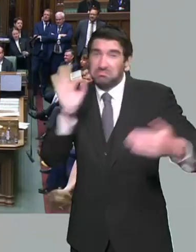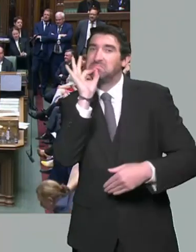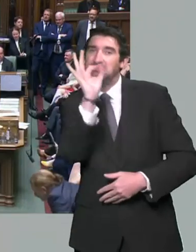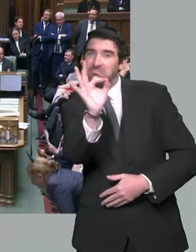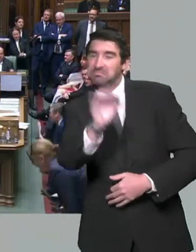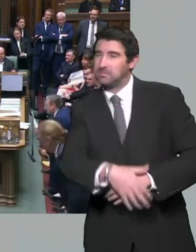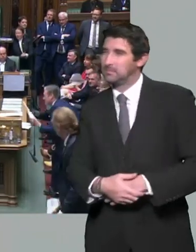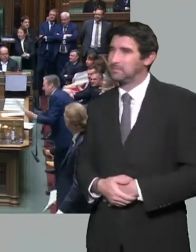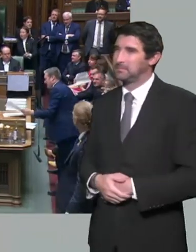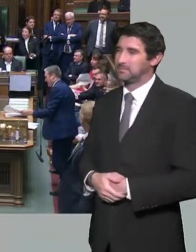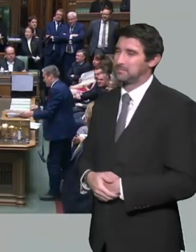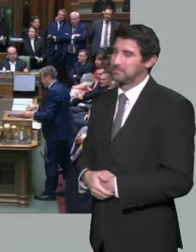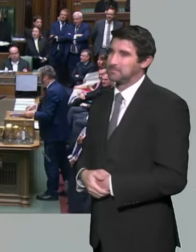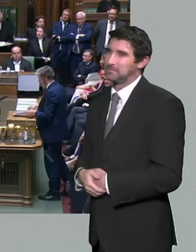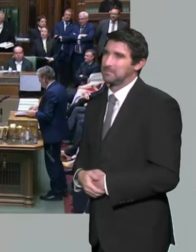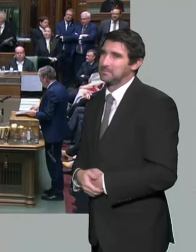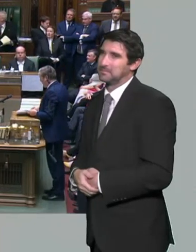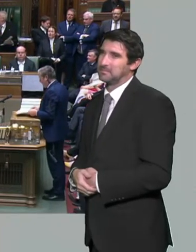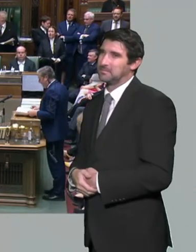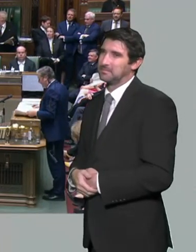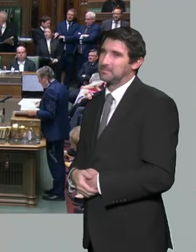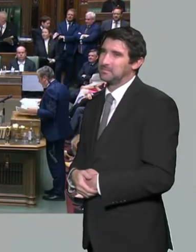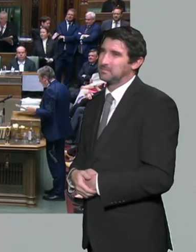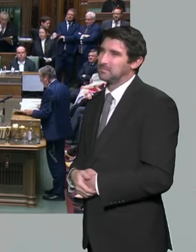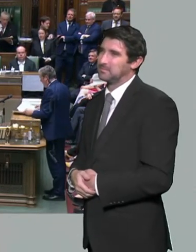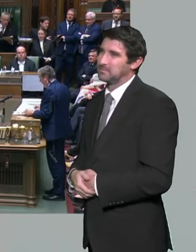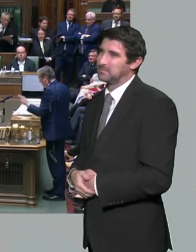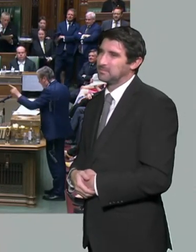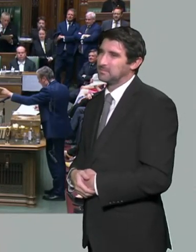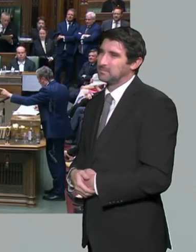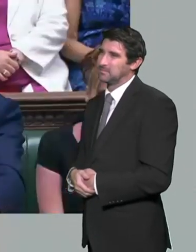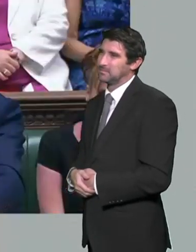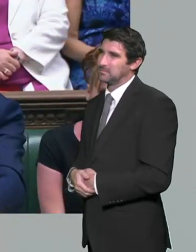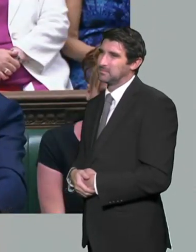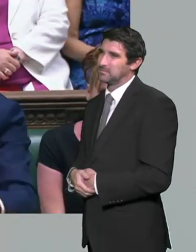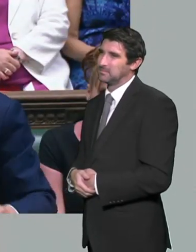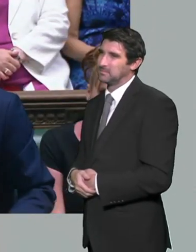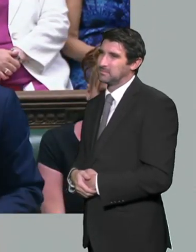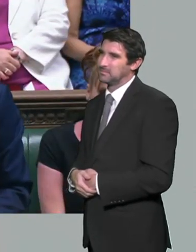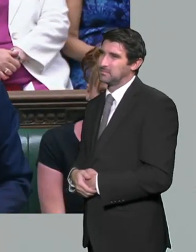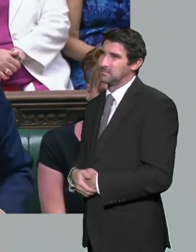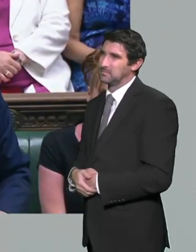Keir Starmer I do not want the strikes to go ahead. The Prime Minister does, so that he can feed on the division—[Interruption.]